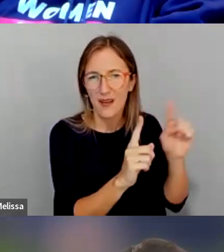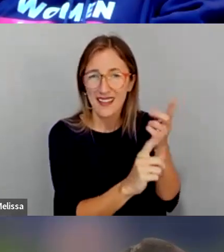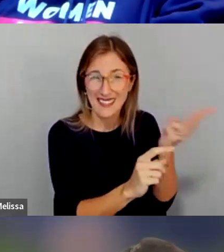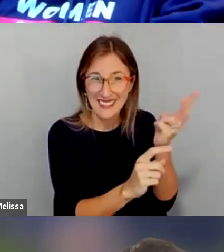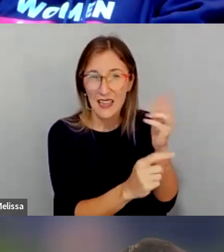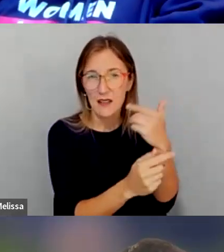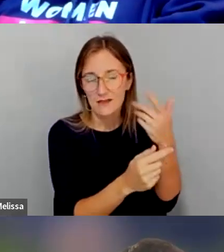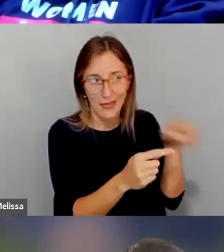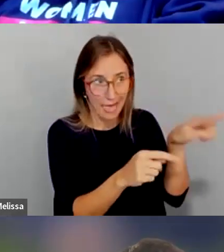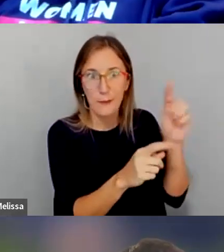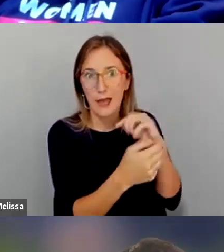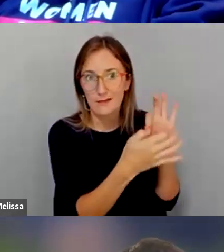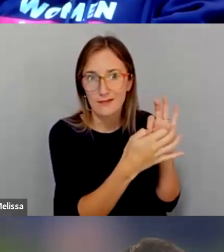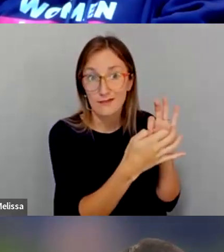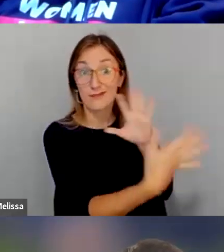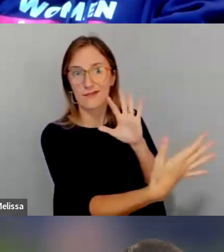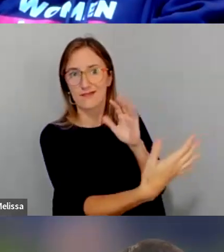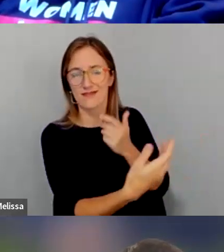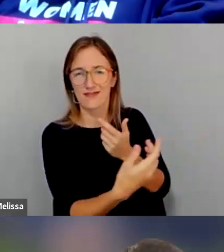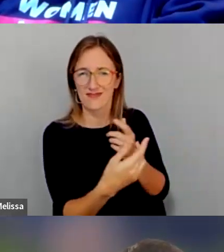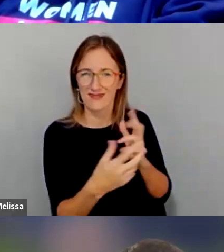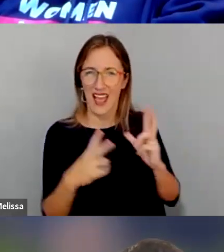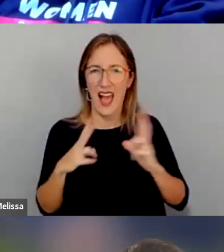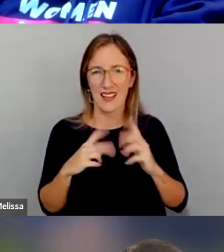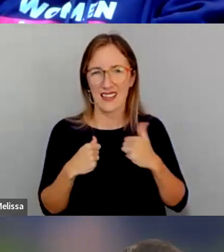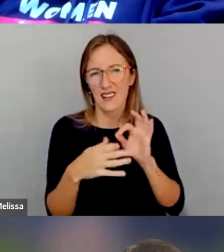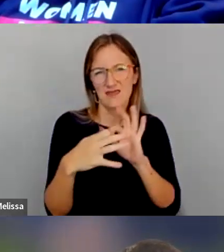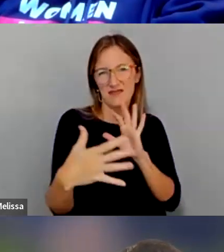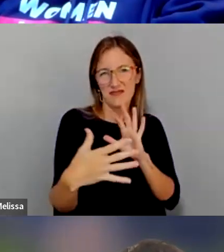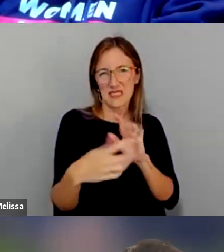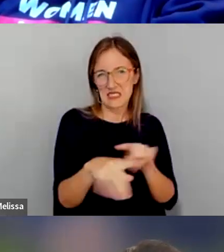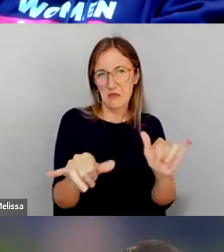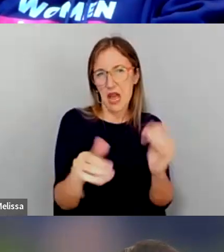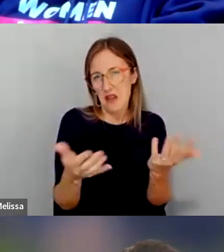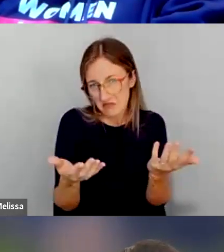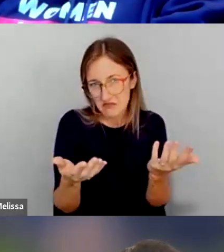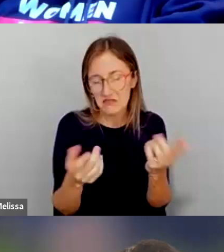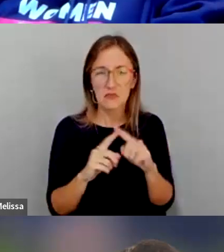parental adult role models and over time as I lost connections over them, I